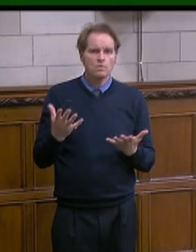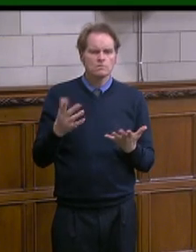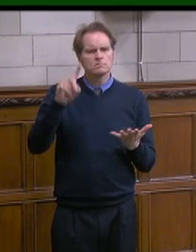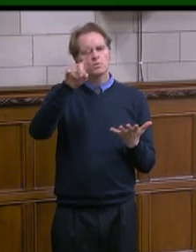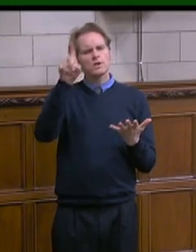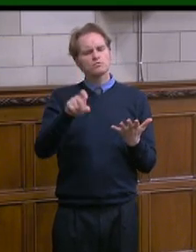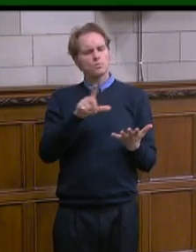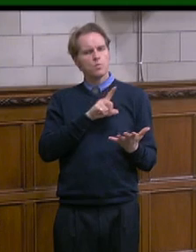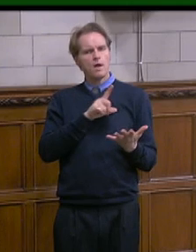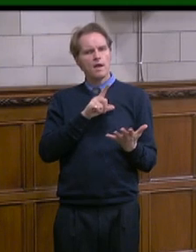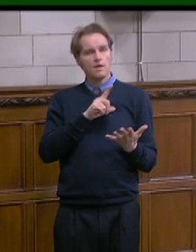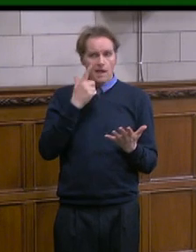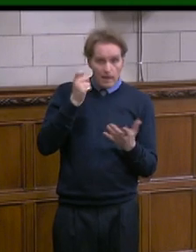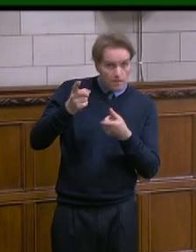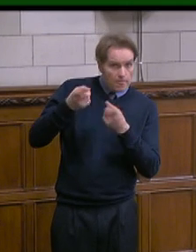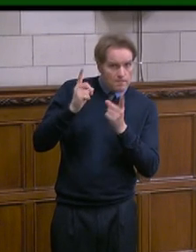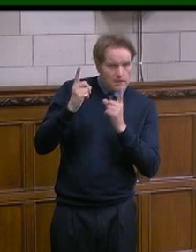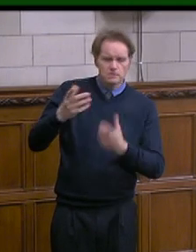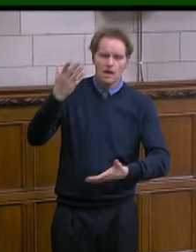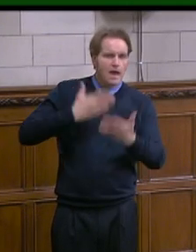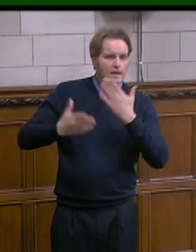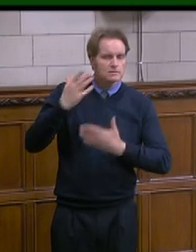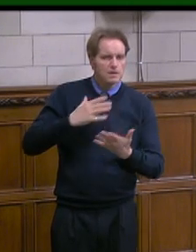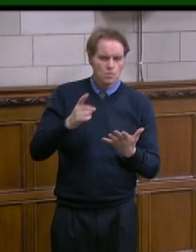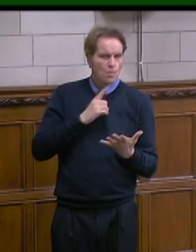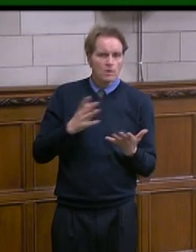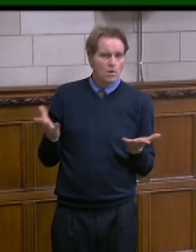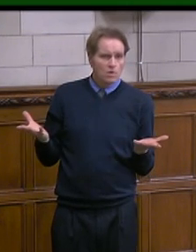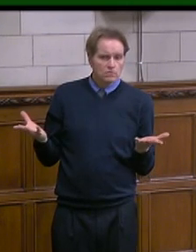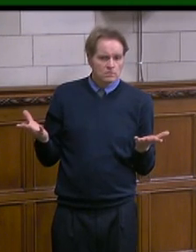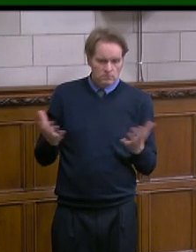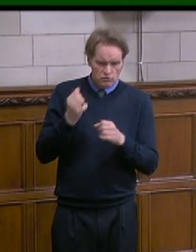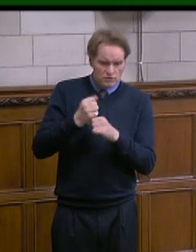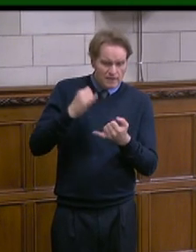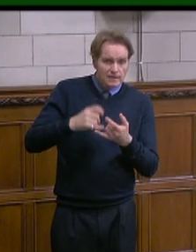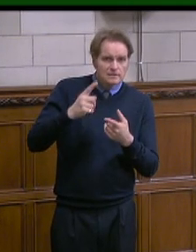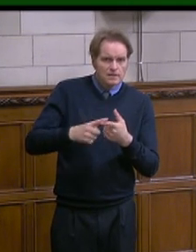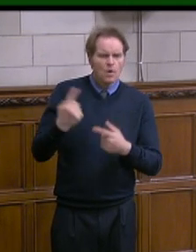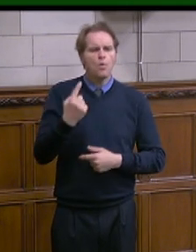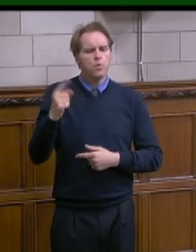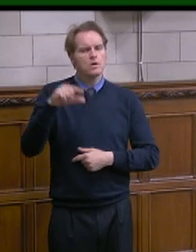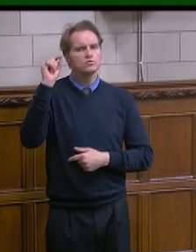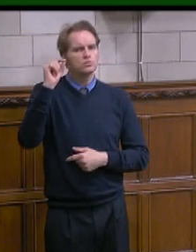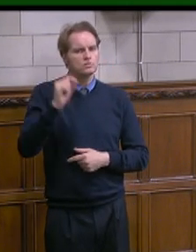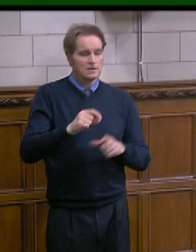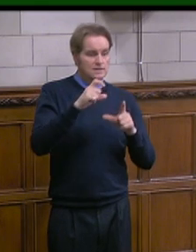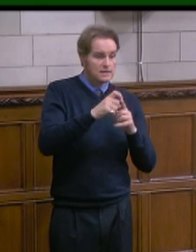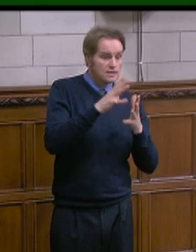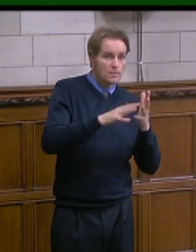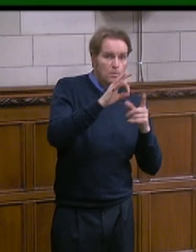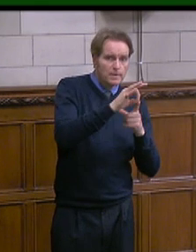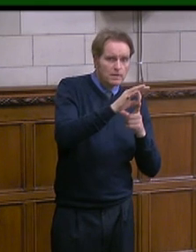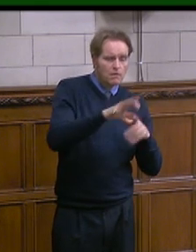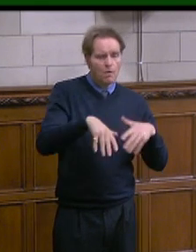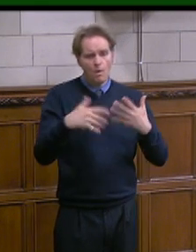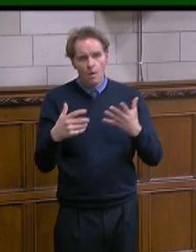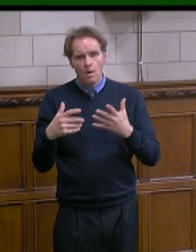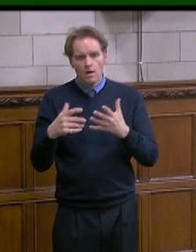Perhaps the Minister will explain in the wind-ups whether that is a DWP decision or a DFE one.